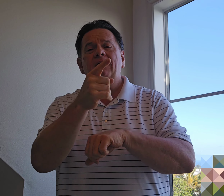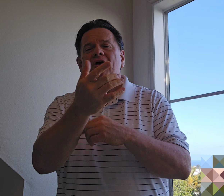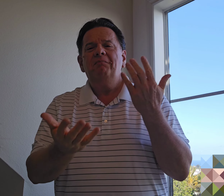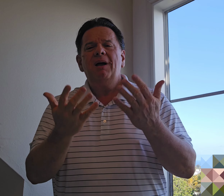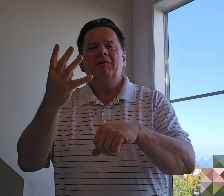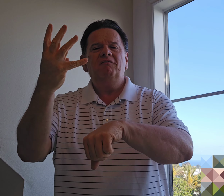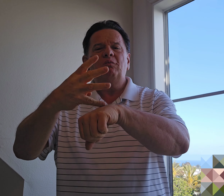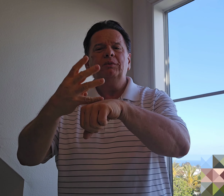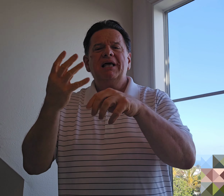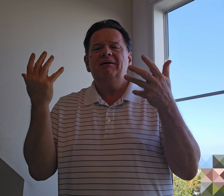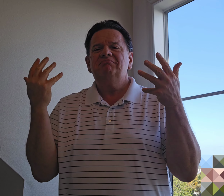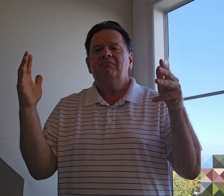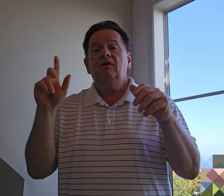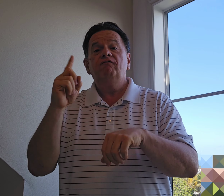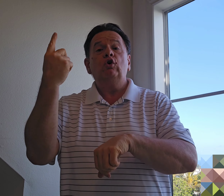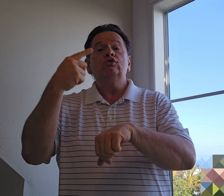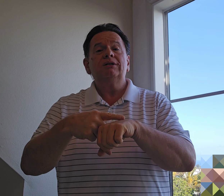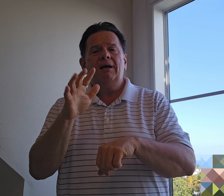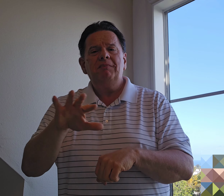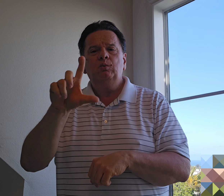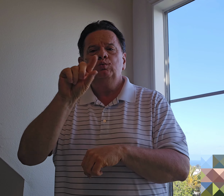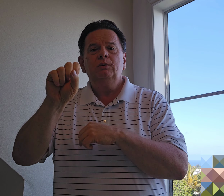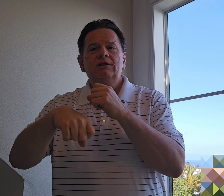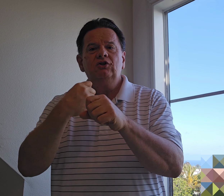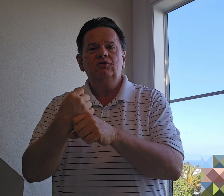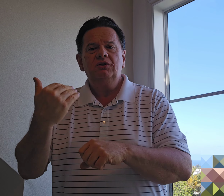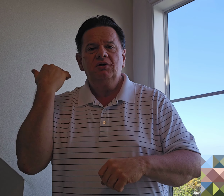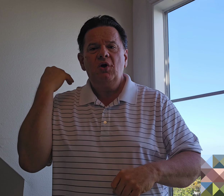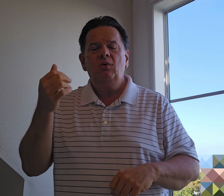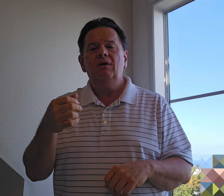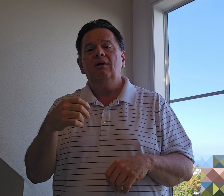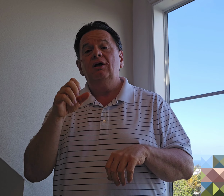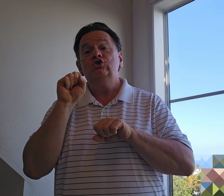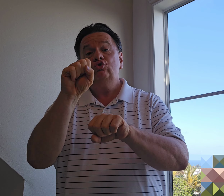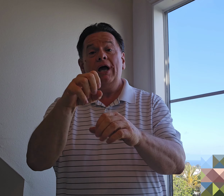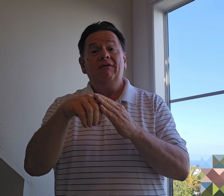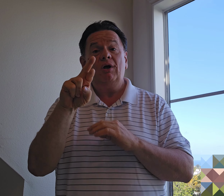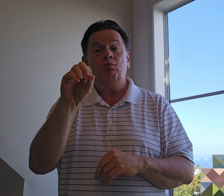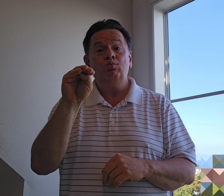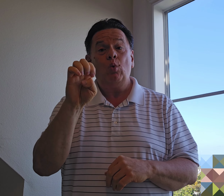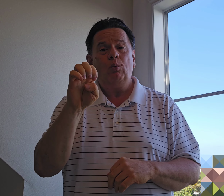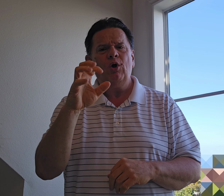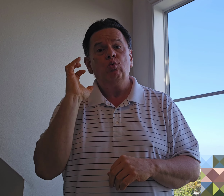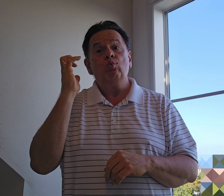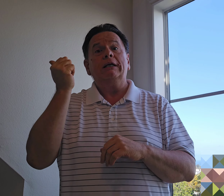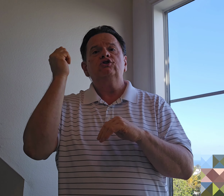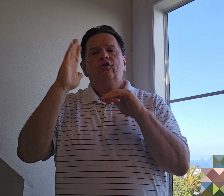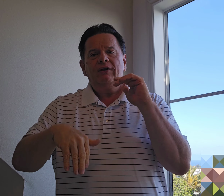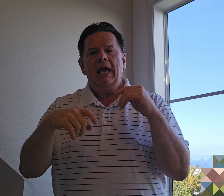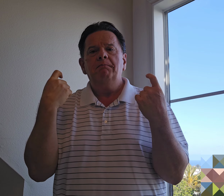I don't go there that often; I have only been there four times. The first time was about 20 years ago.